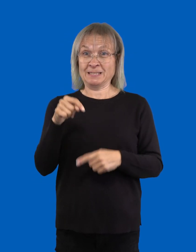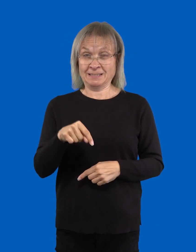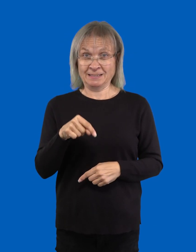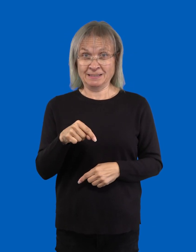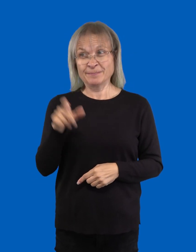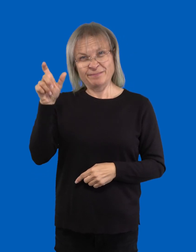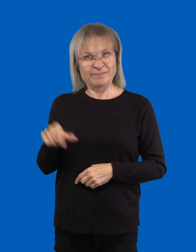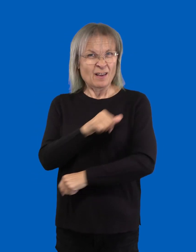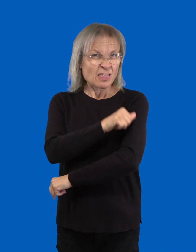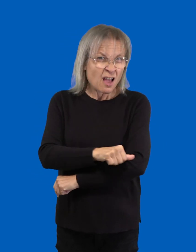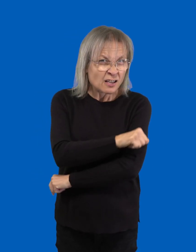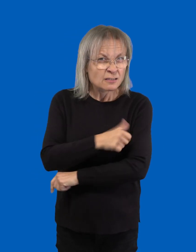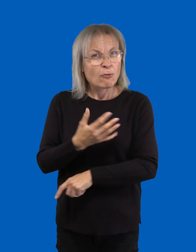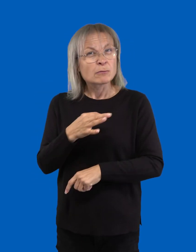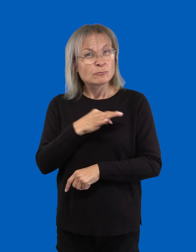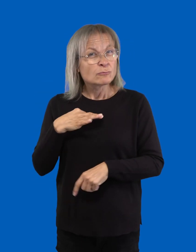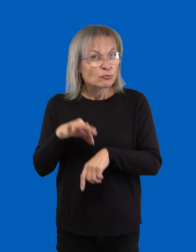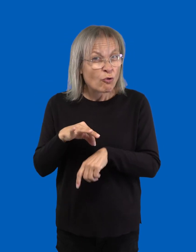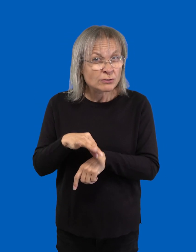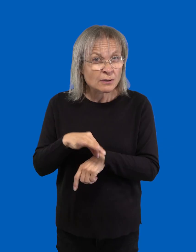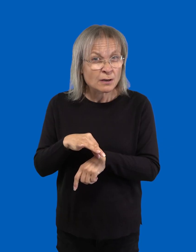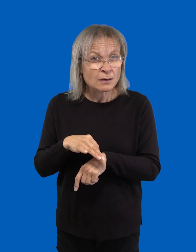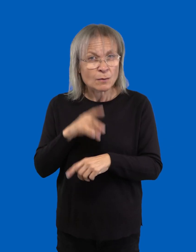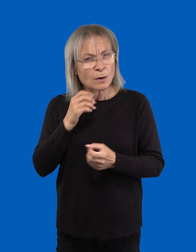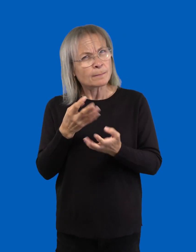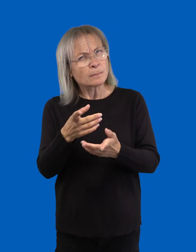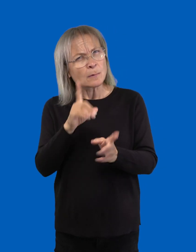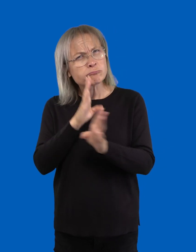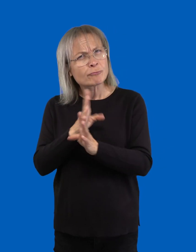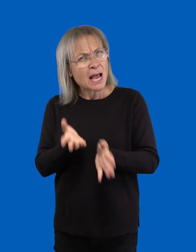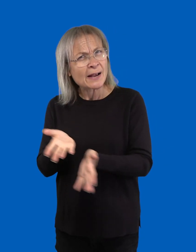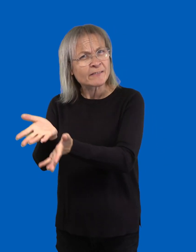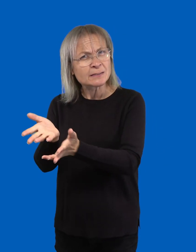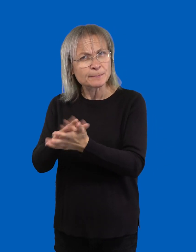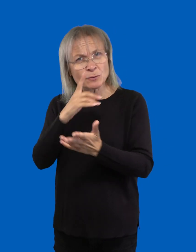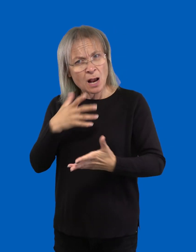At your appointment, the nurse or doctor will give you privacy to get undressed from the waist down.